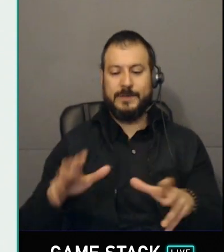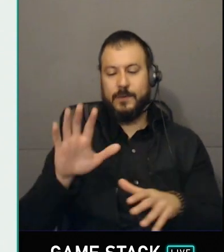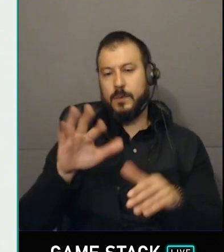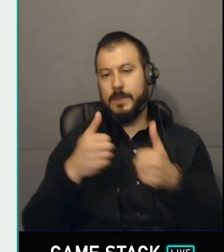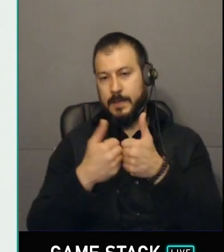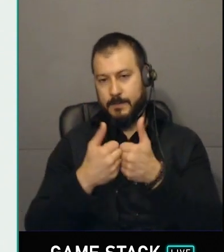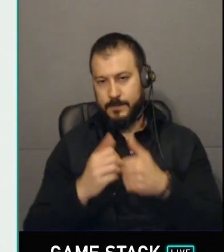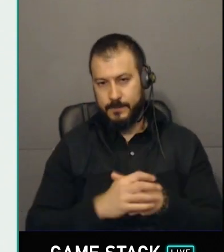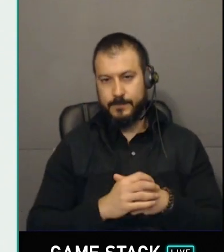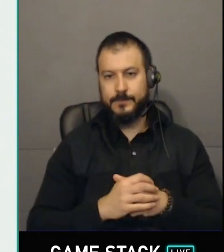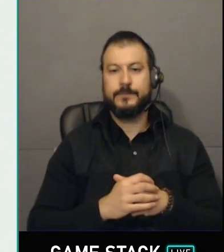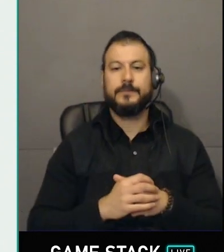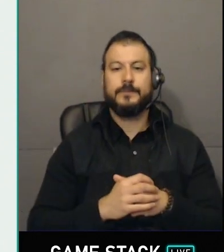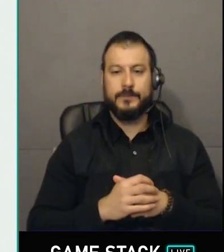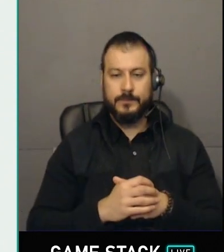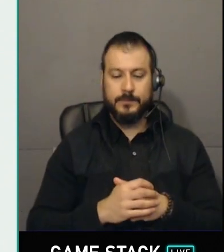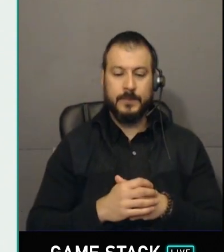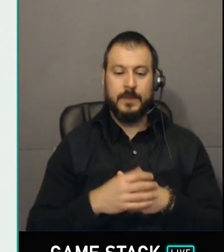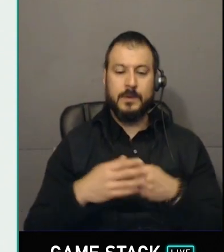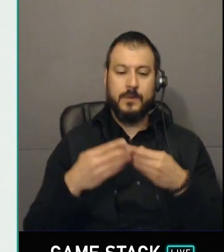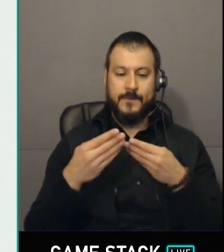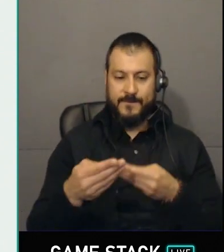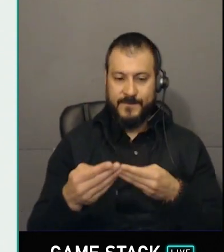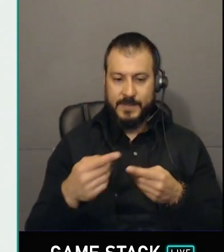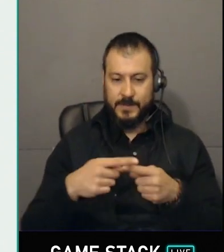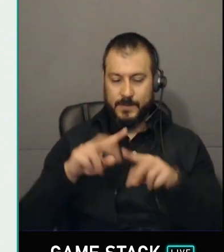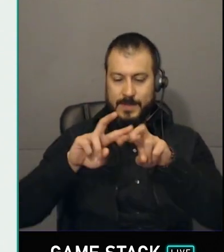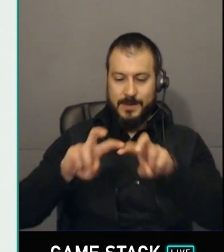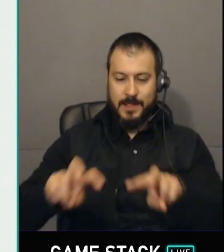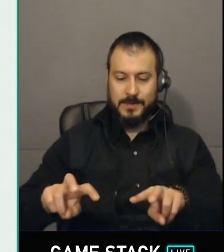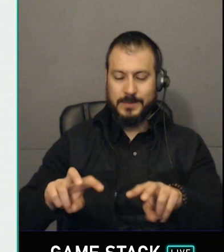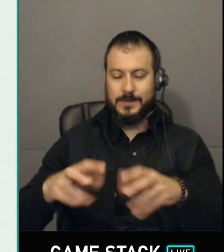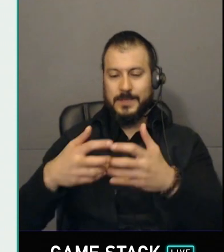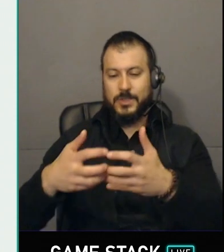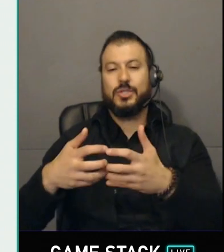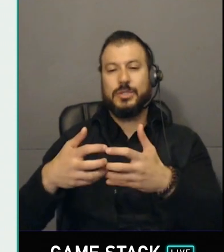you feed it to the analysis engine, and it does